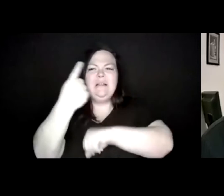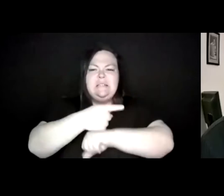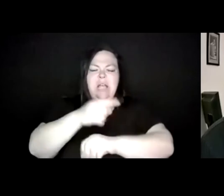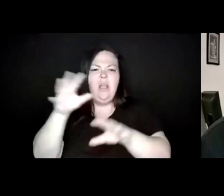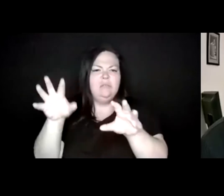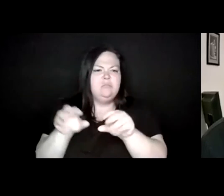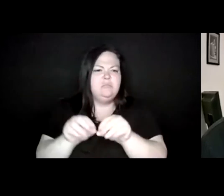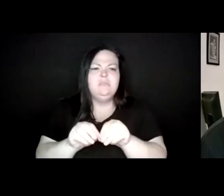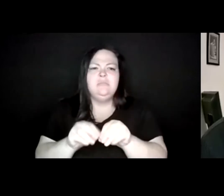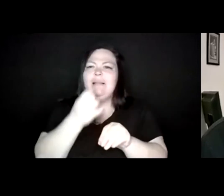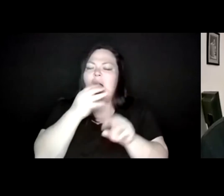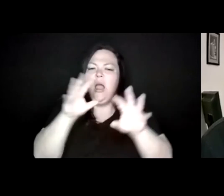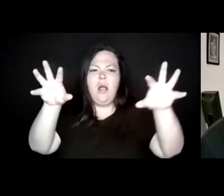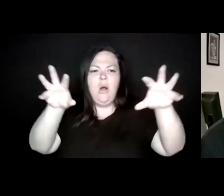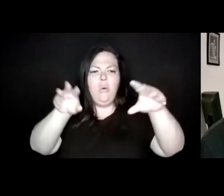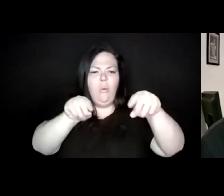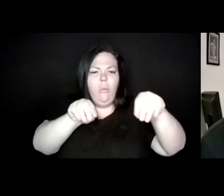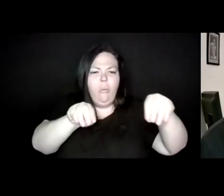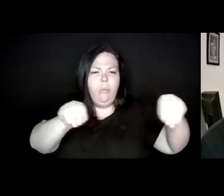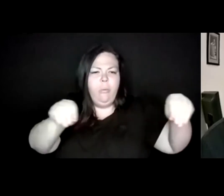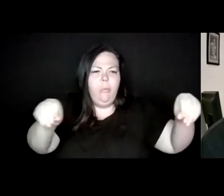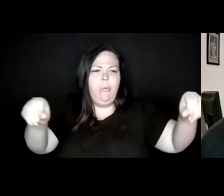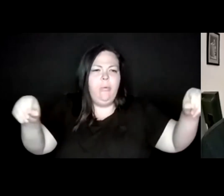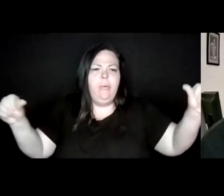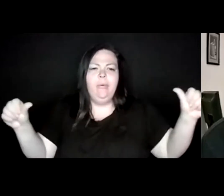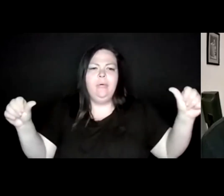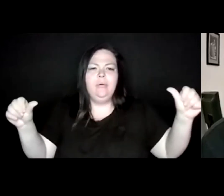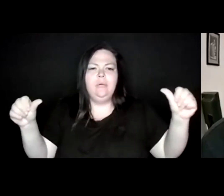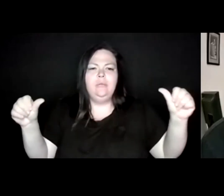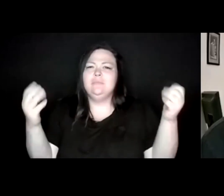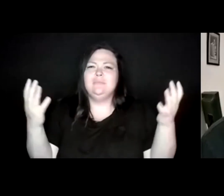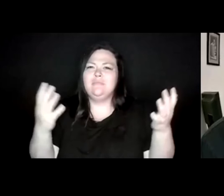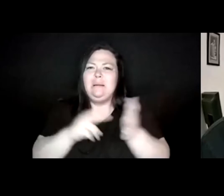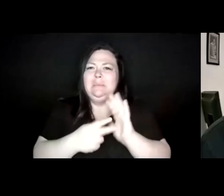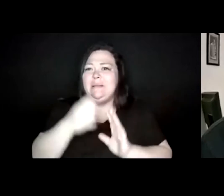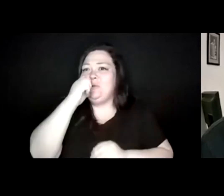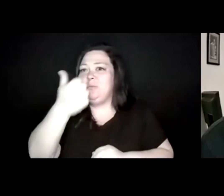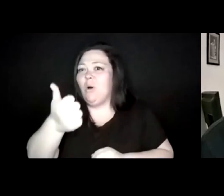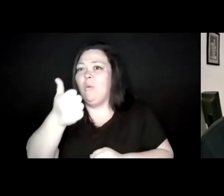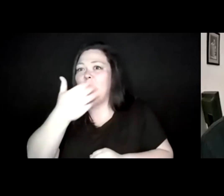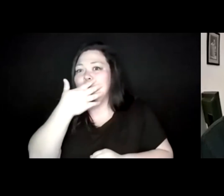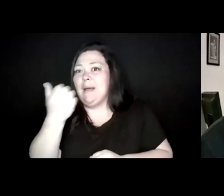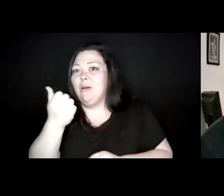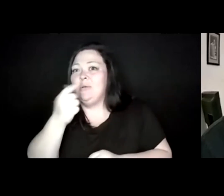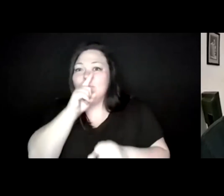light spreads out, dissipates into nothing,/ with no promises of a better tomorrow I can